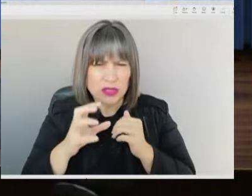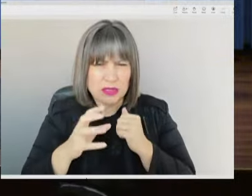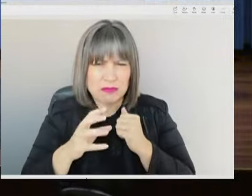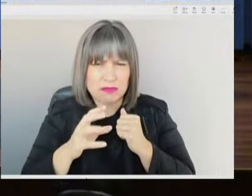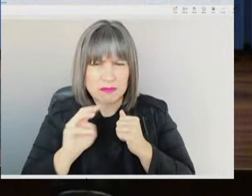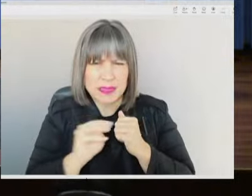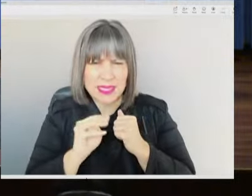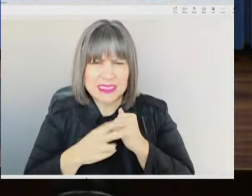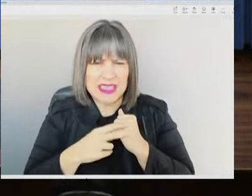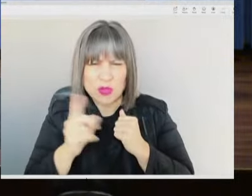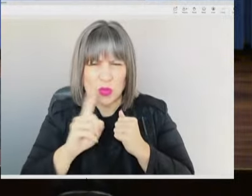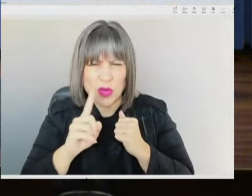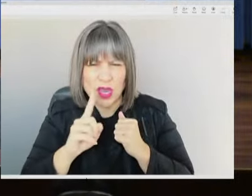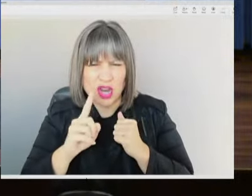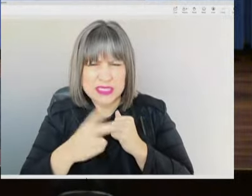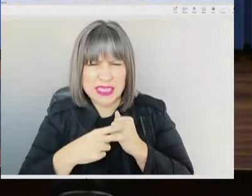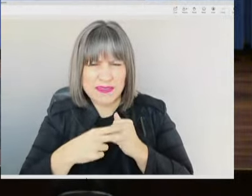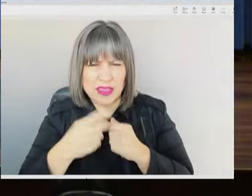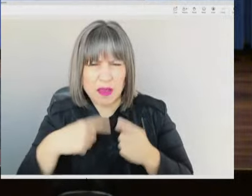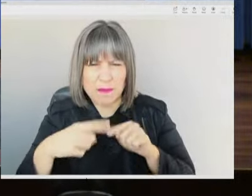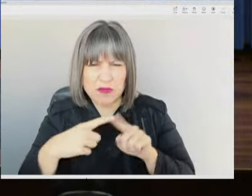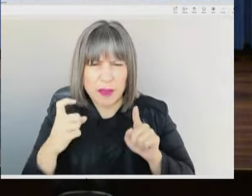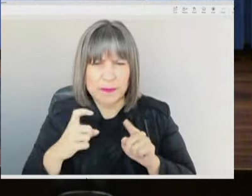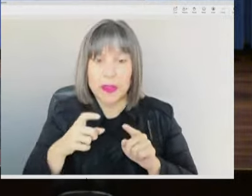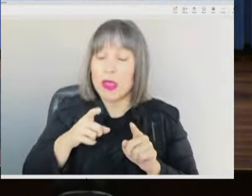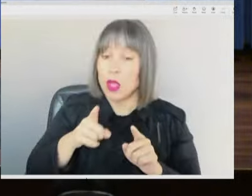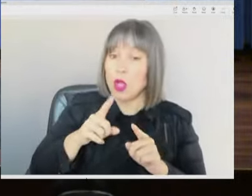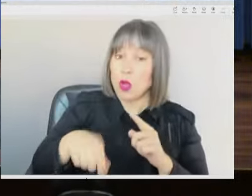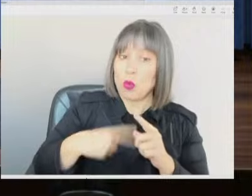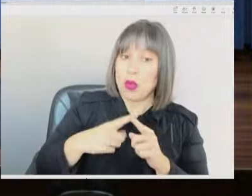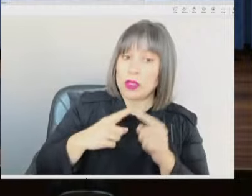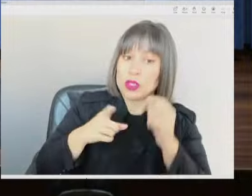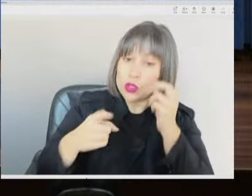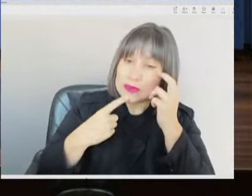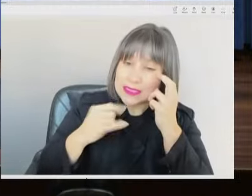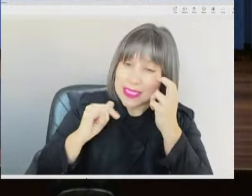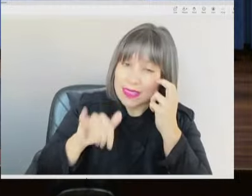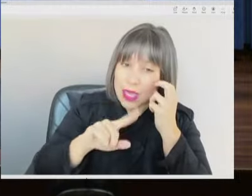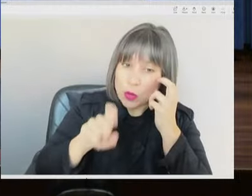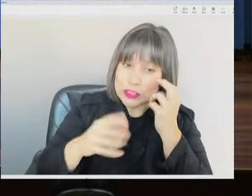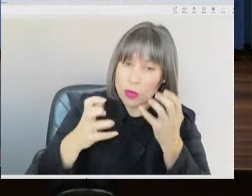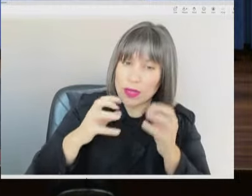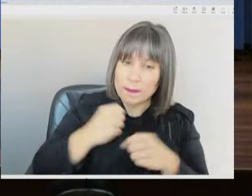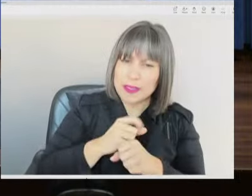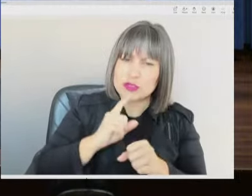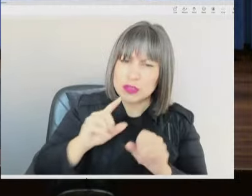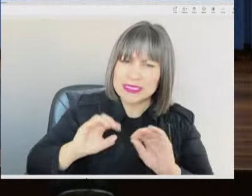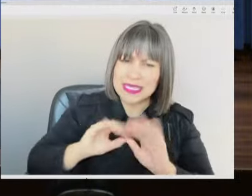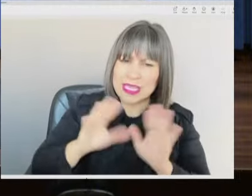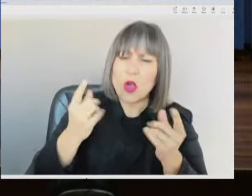Administrator Oz: And Dan, when you asked that question, could you also -- you said it, but I want to make sure they're clear. What does it look like from the perspective of a